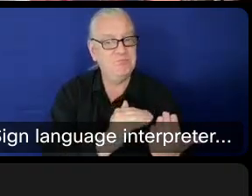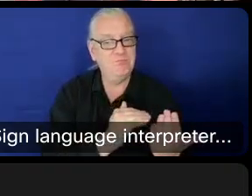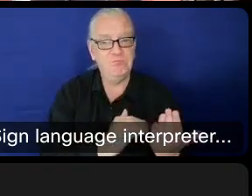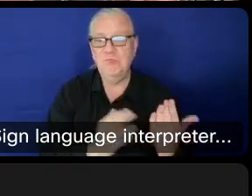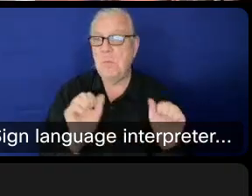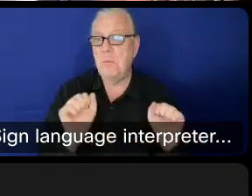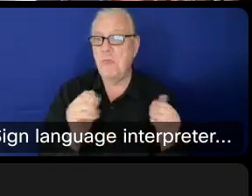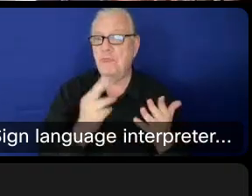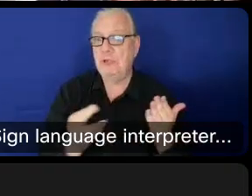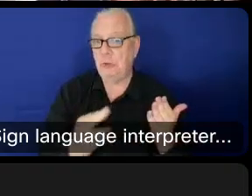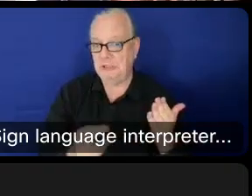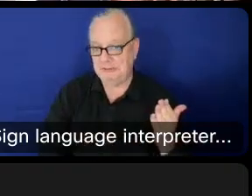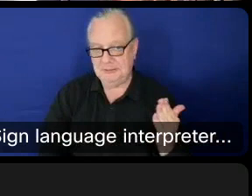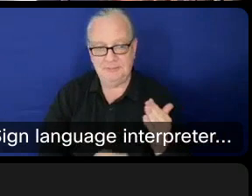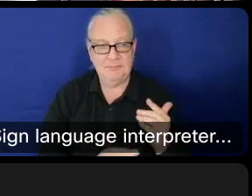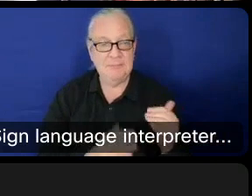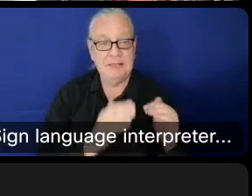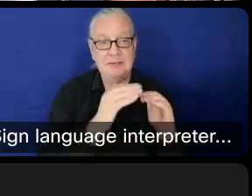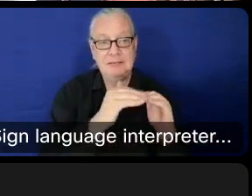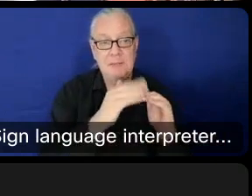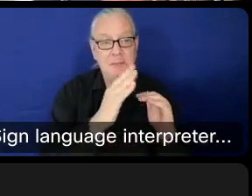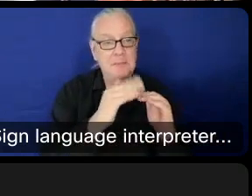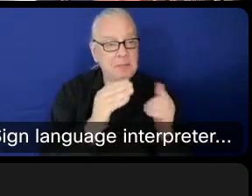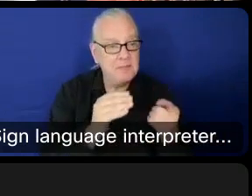so at the top you'll see that we have it listed as national